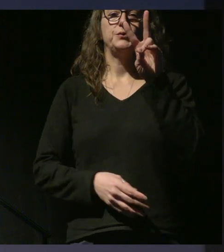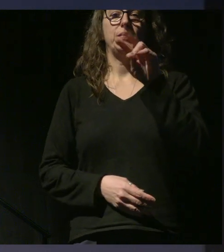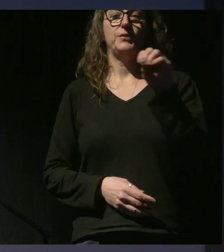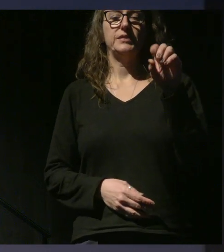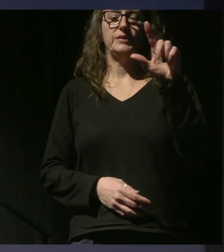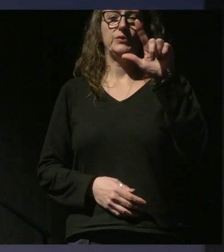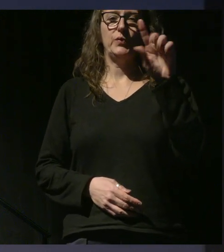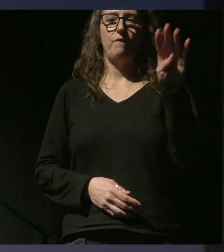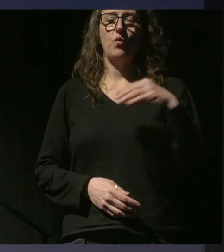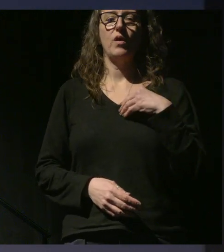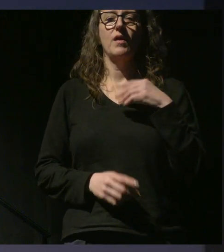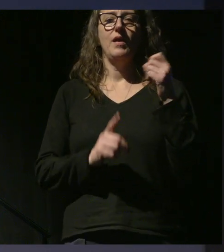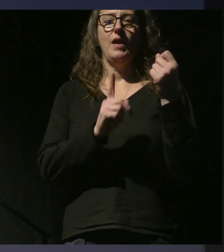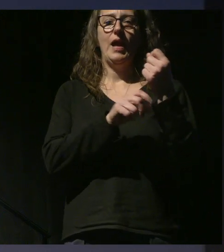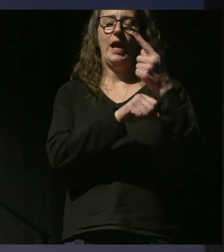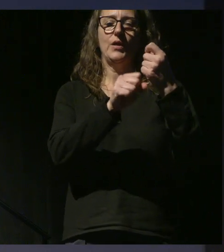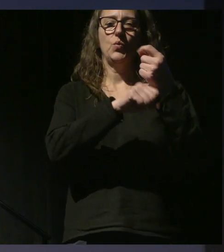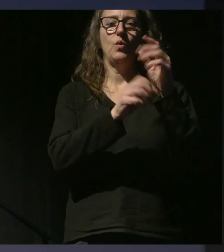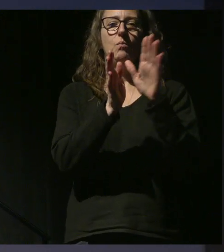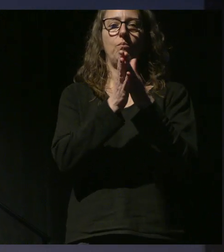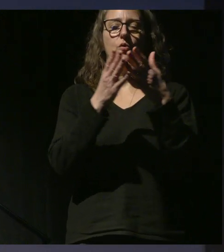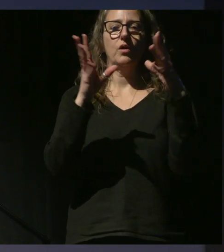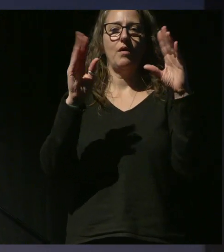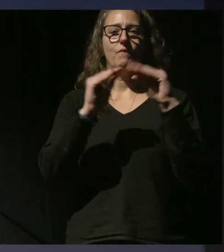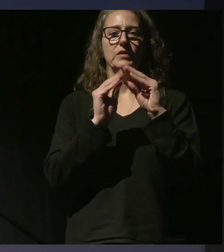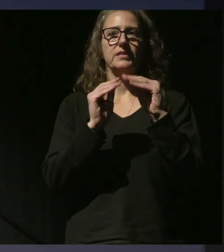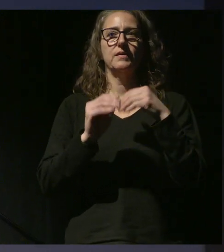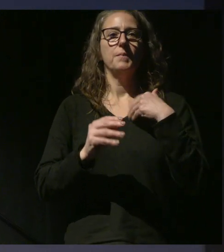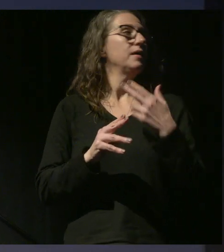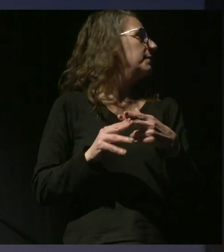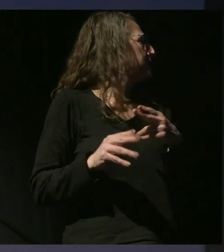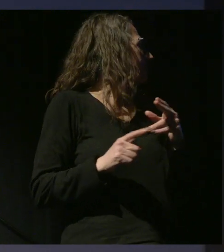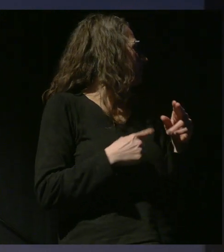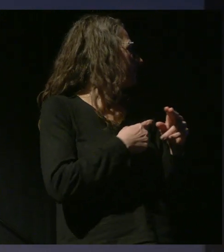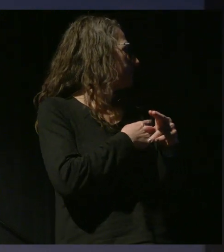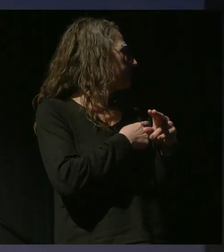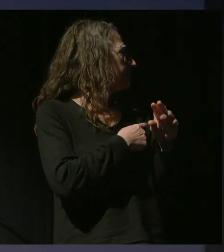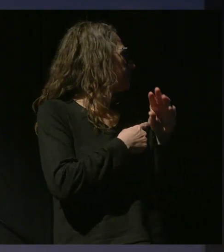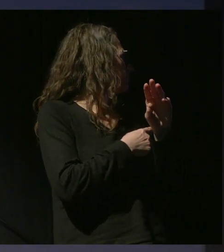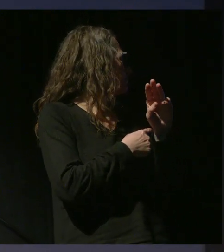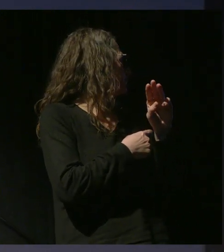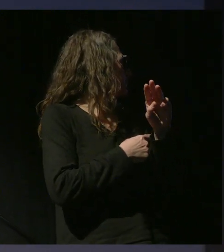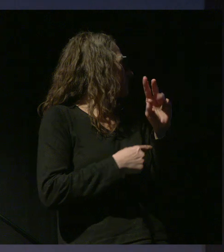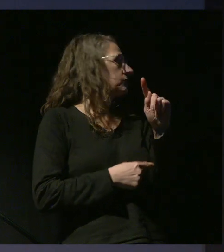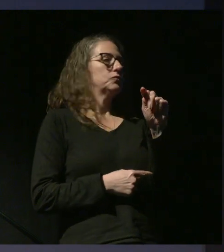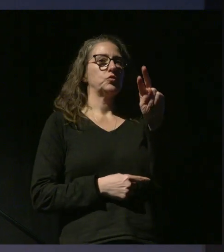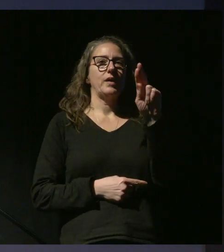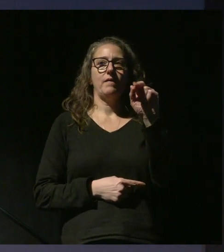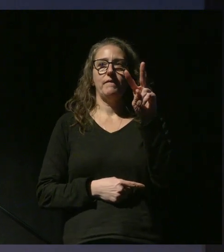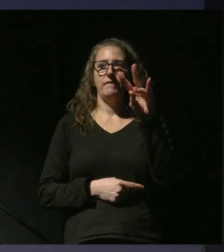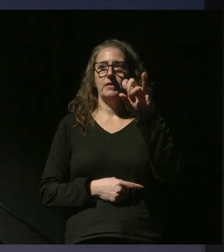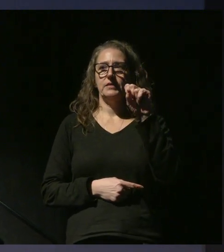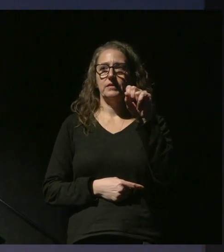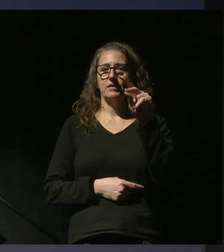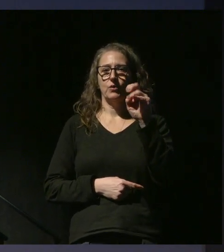I'm Travis Kurowski, a member of the AWP Board of Directors. Here is a visual description of myself.